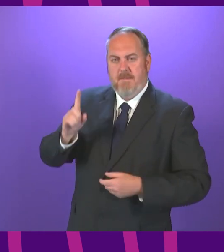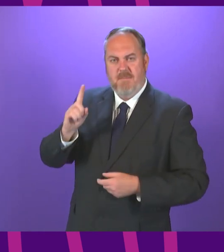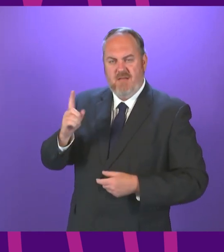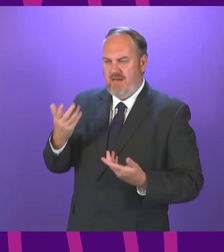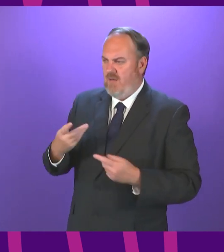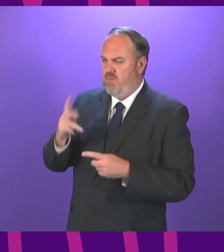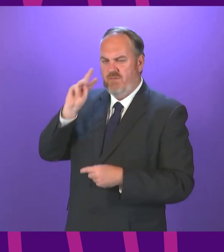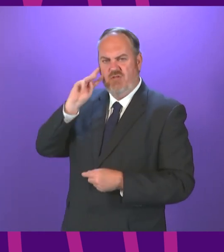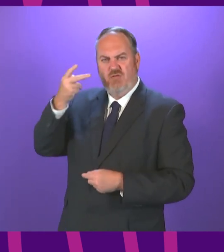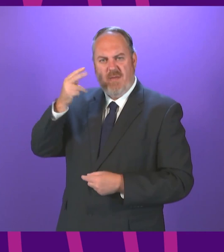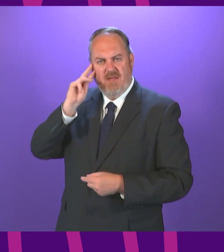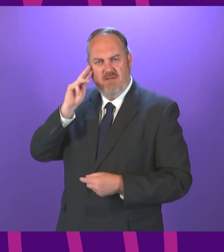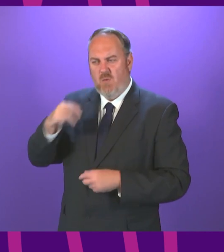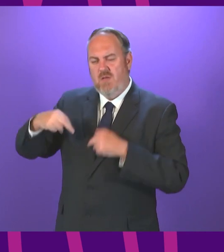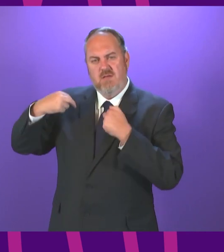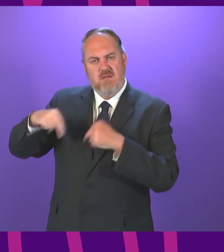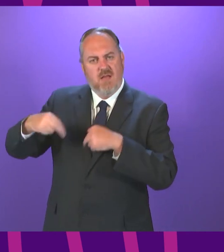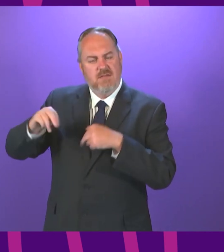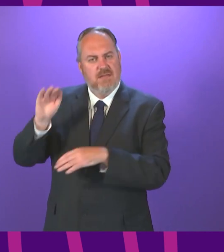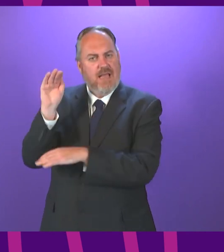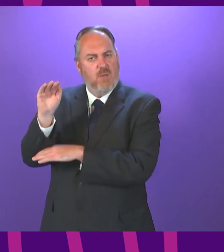will or will not be allowed, as it would be helpful at least to know?